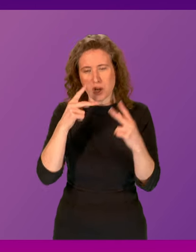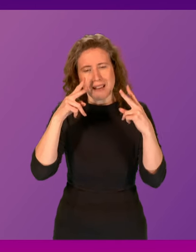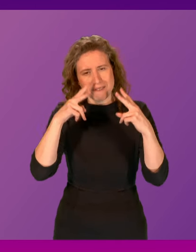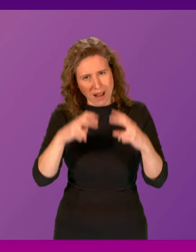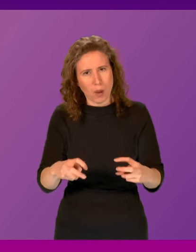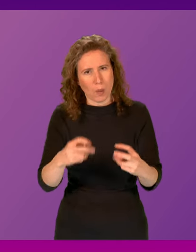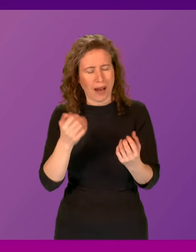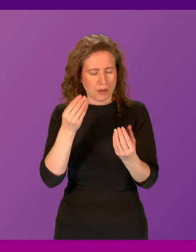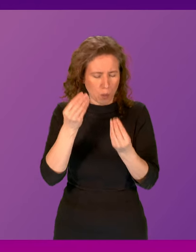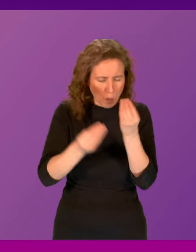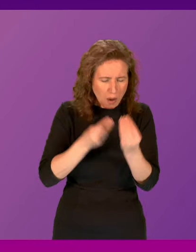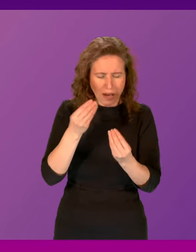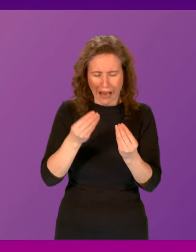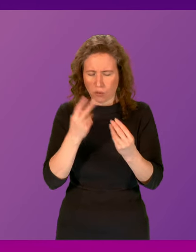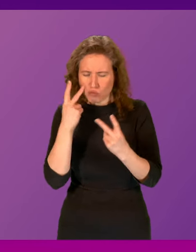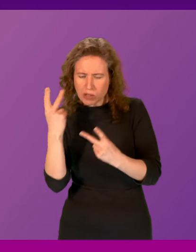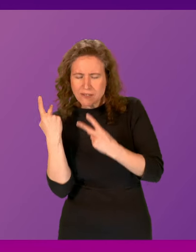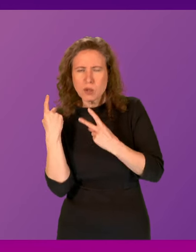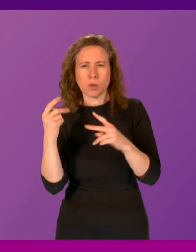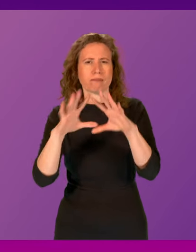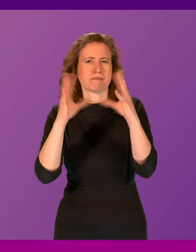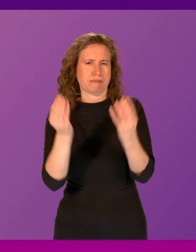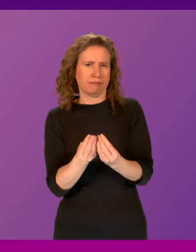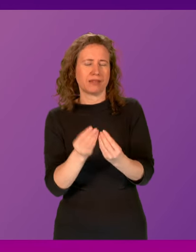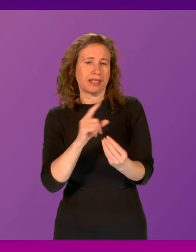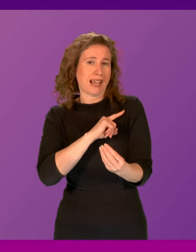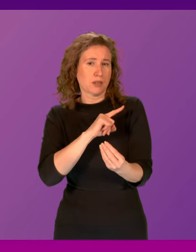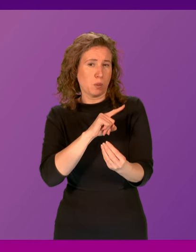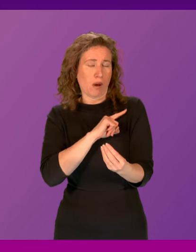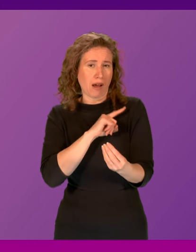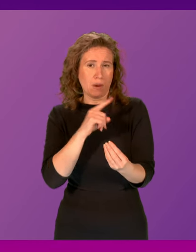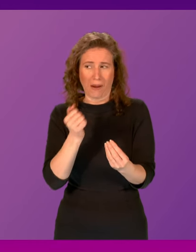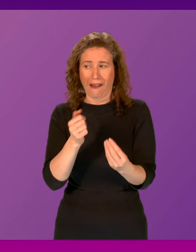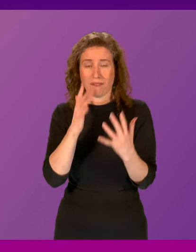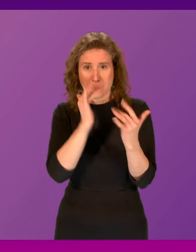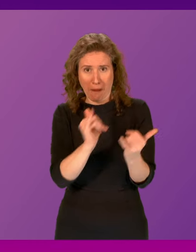It will be important to review the data—that is the entire purpose of the pilot—to see whether we